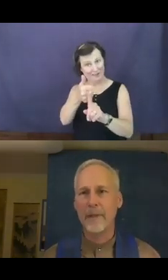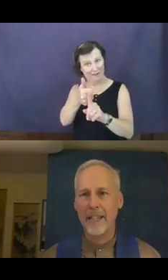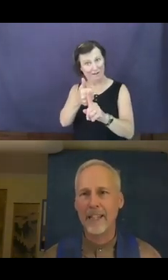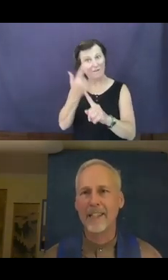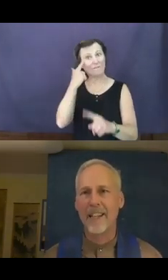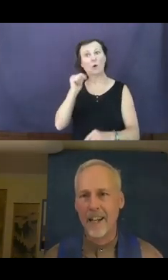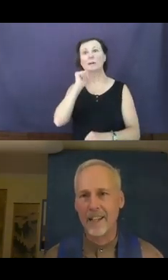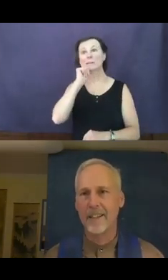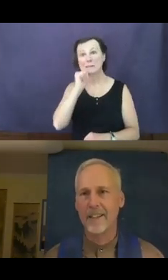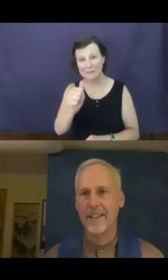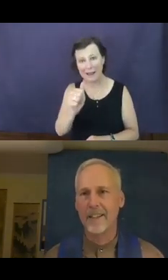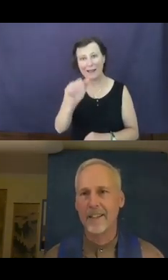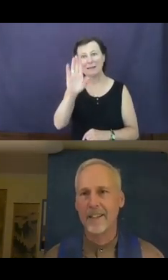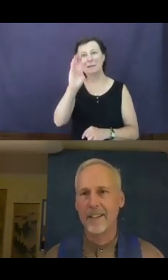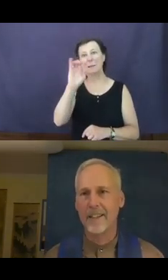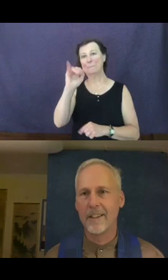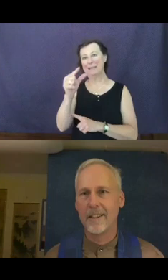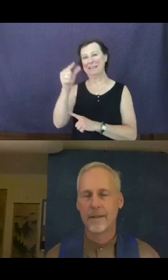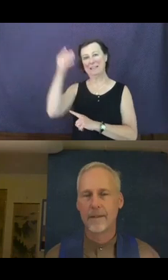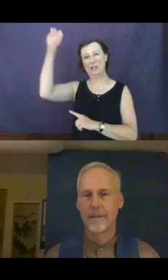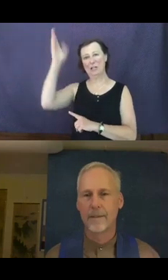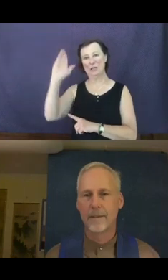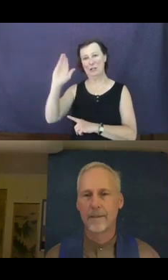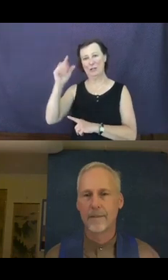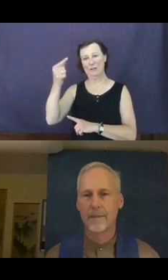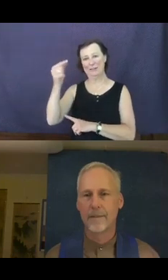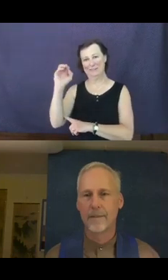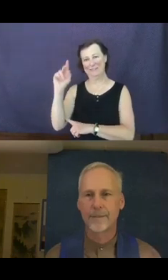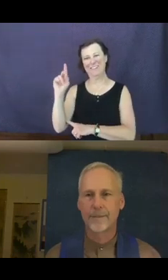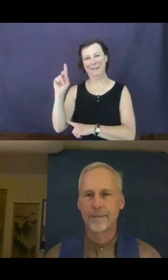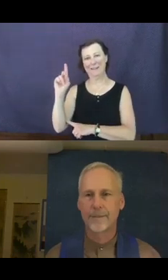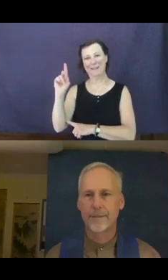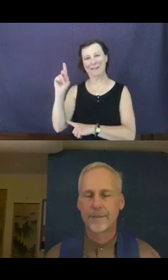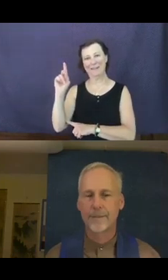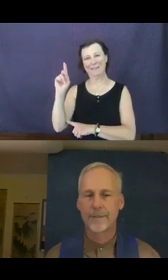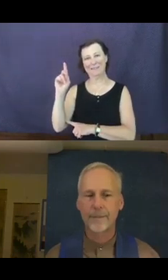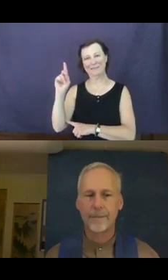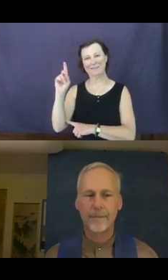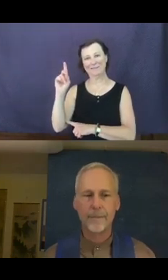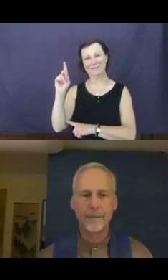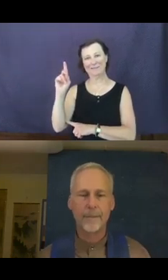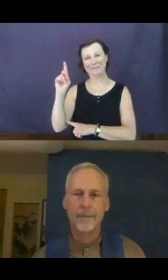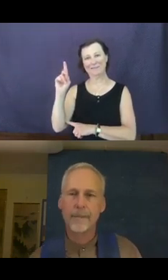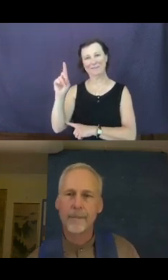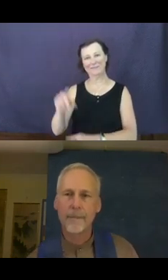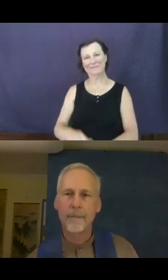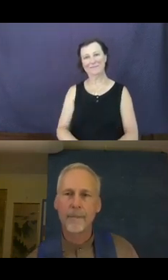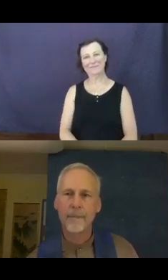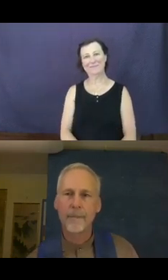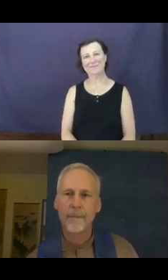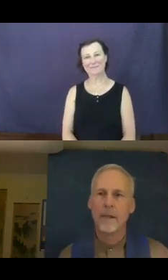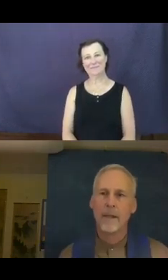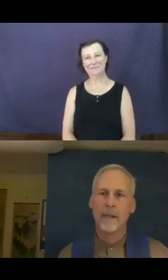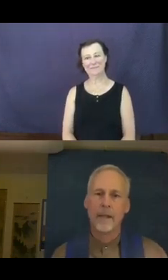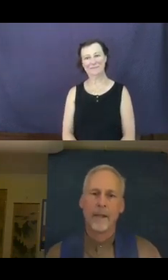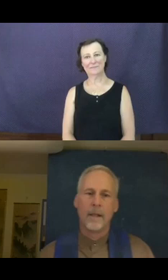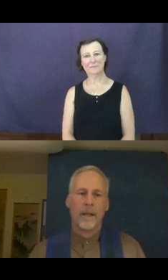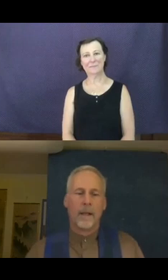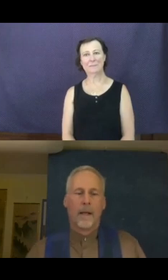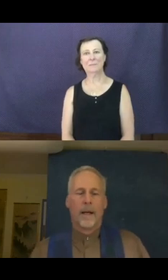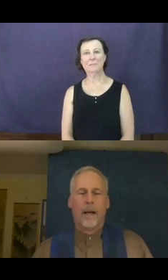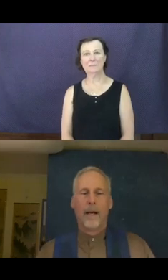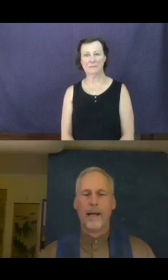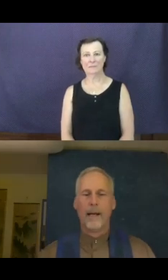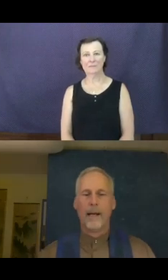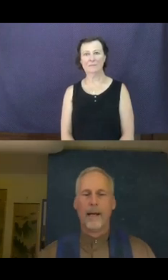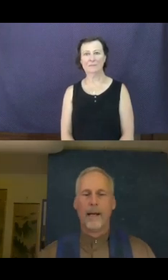being God.